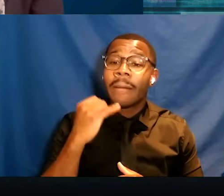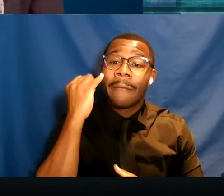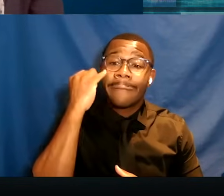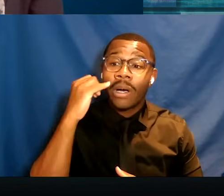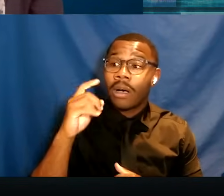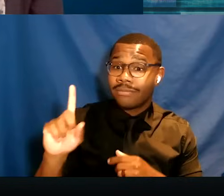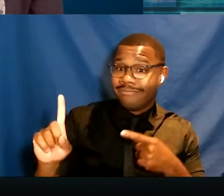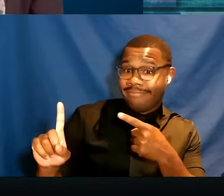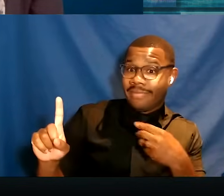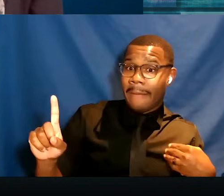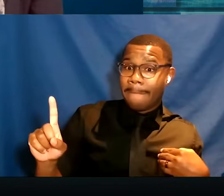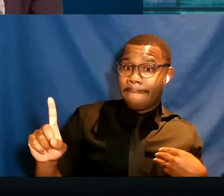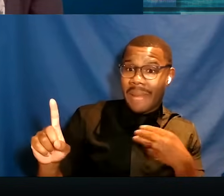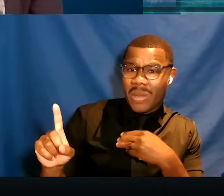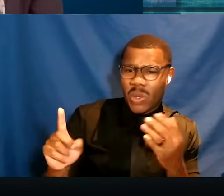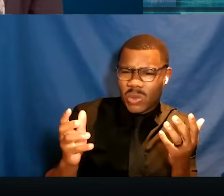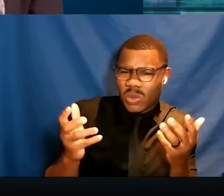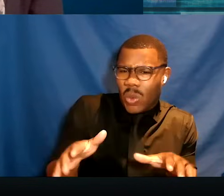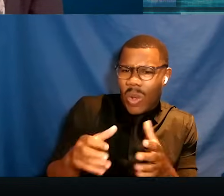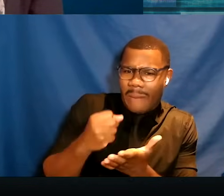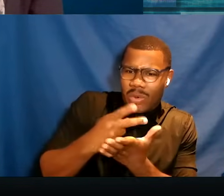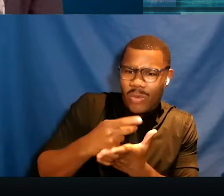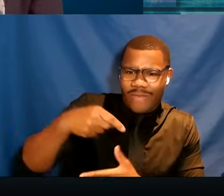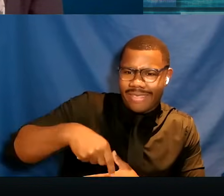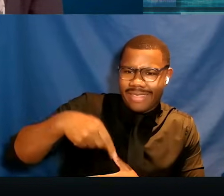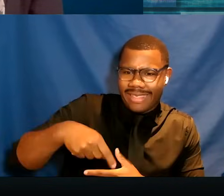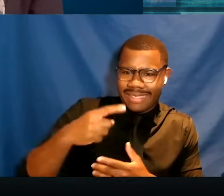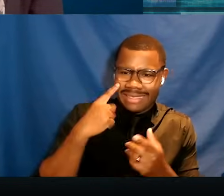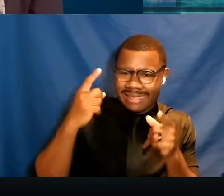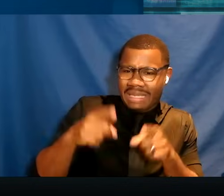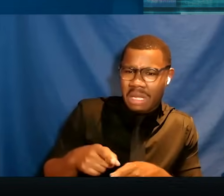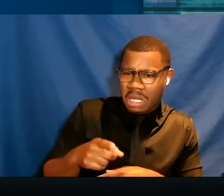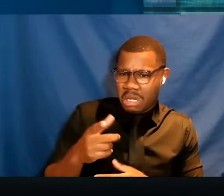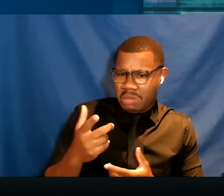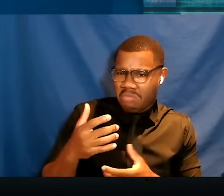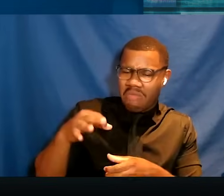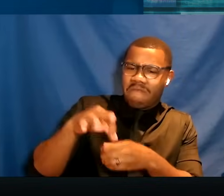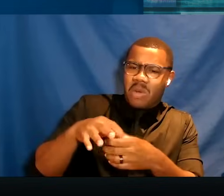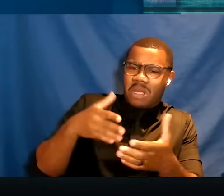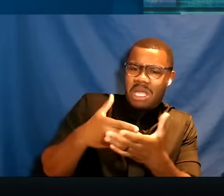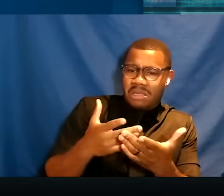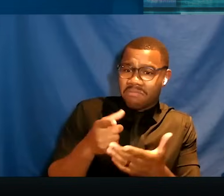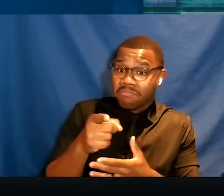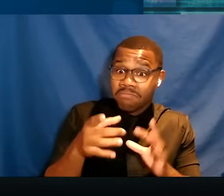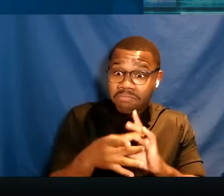voting against ratification of this deal? Do you have any thoughts on that? Yeah, I would advise them to reconsider.